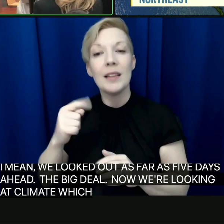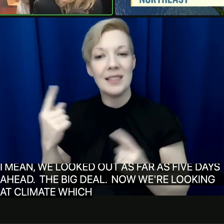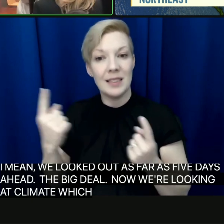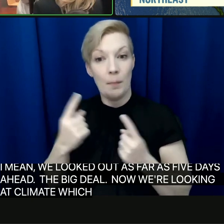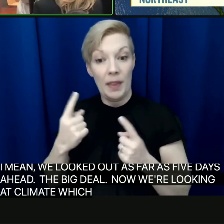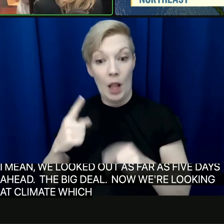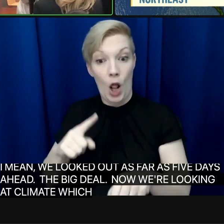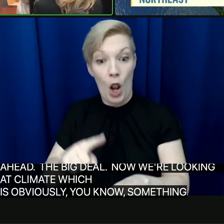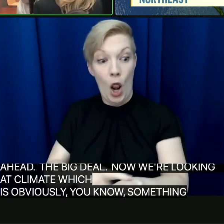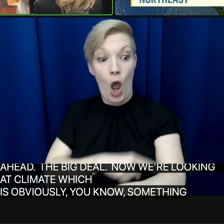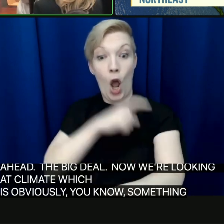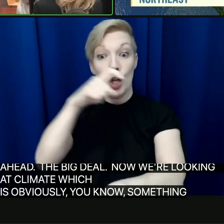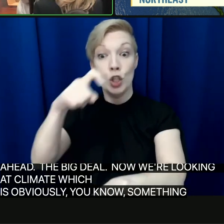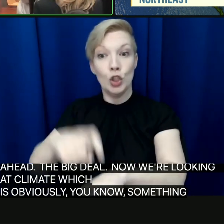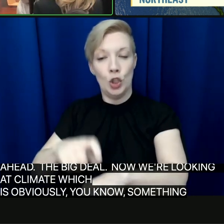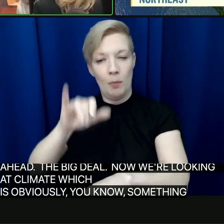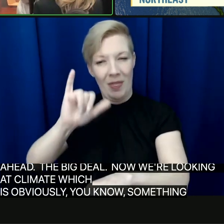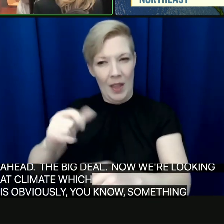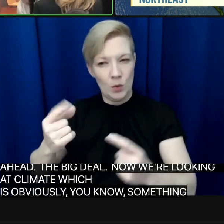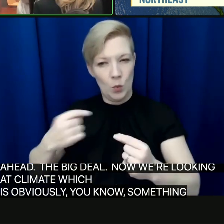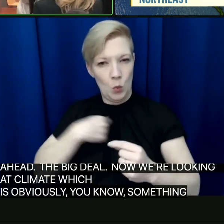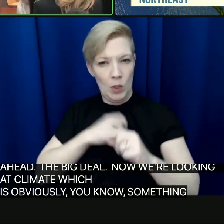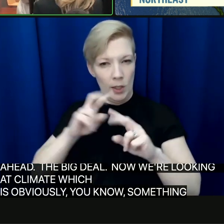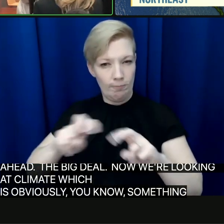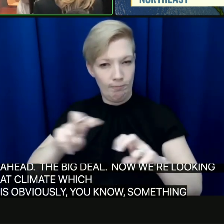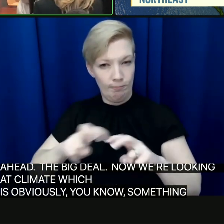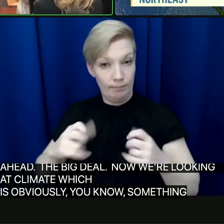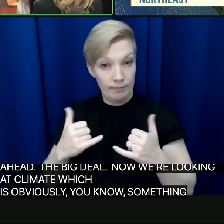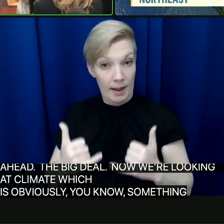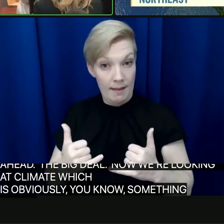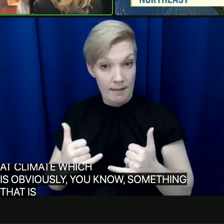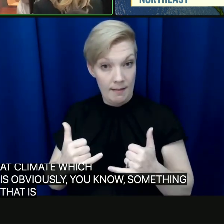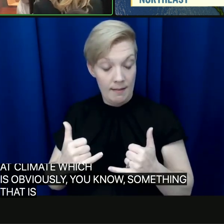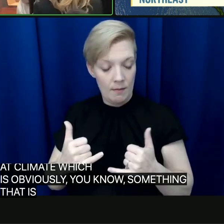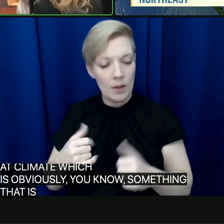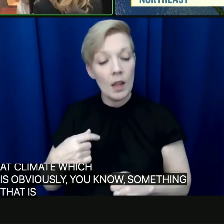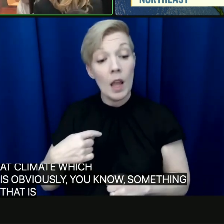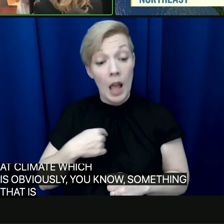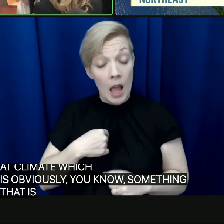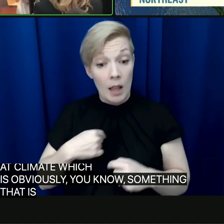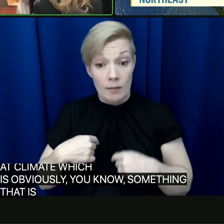And as that's happened, you know, I've been very fortunate to work at a place